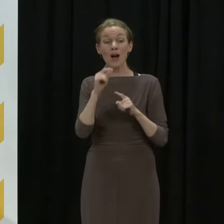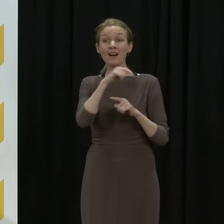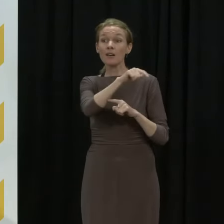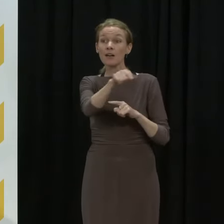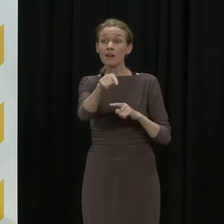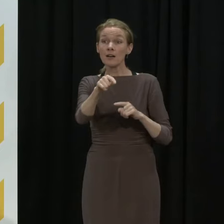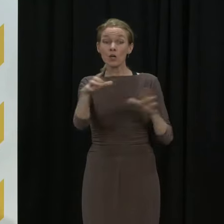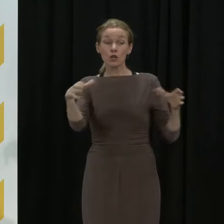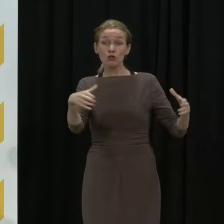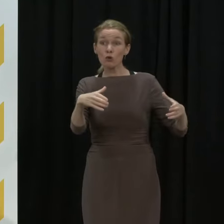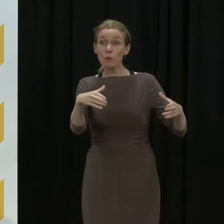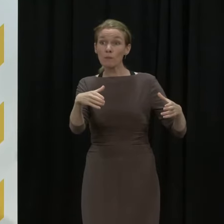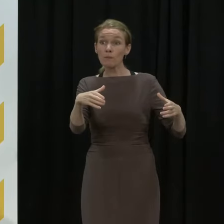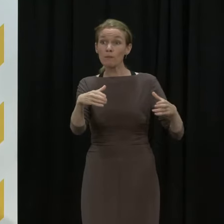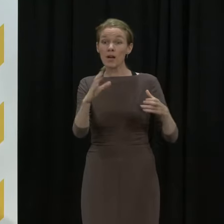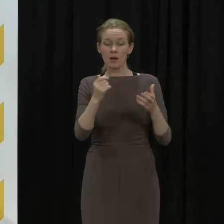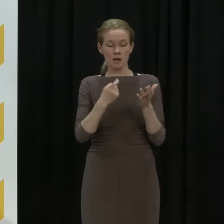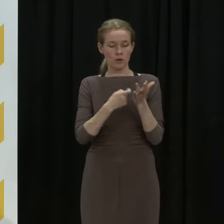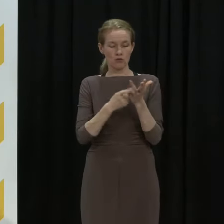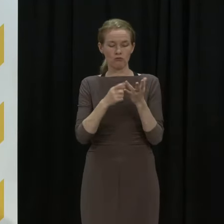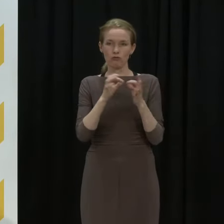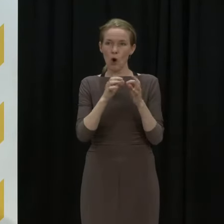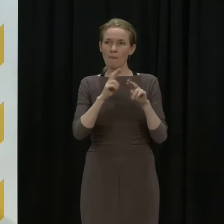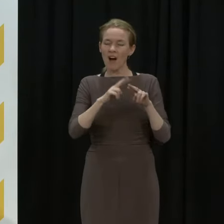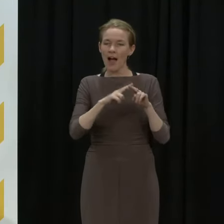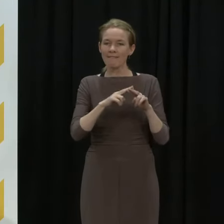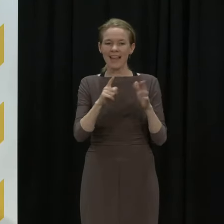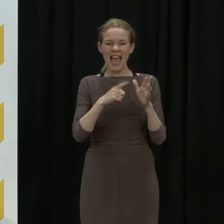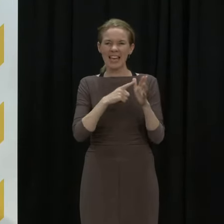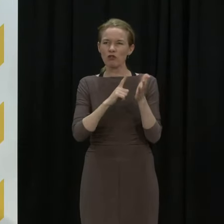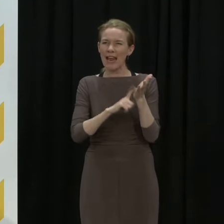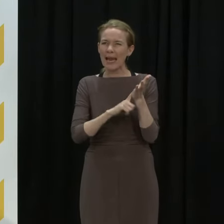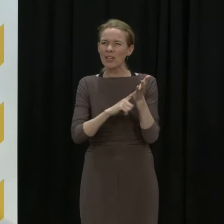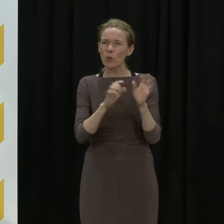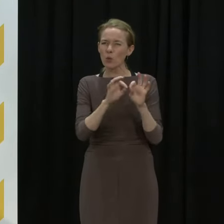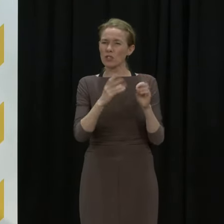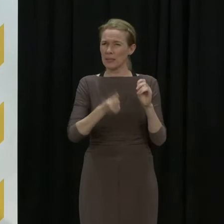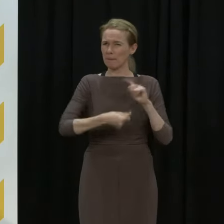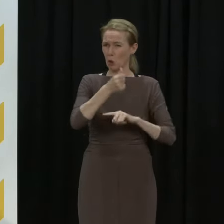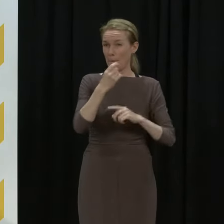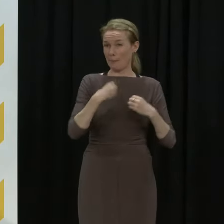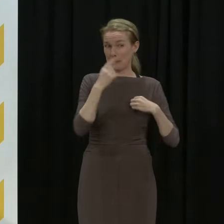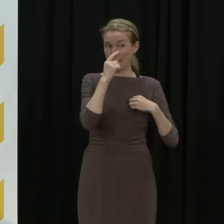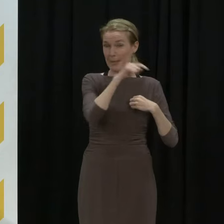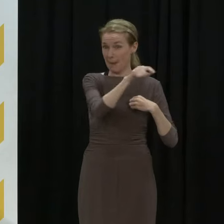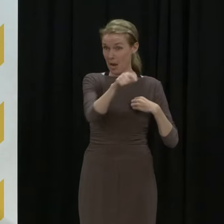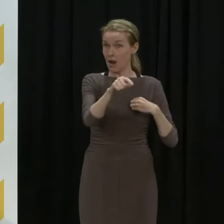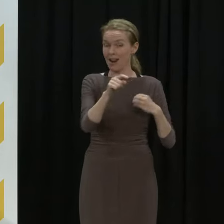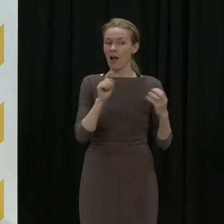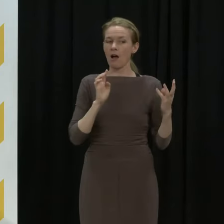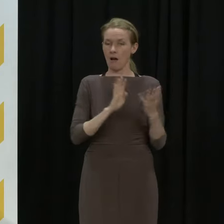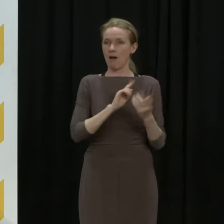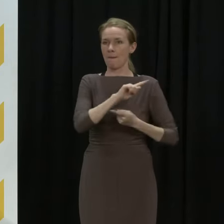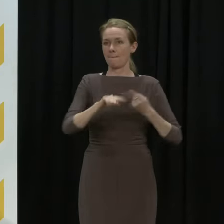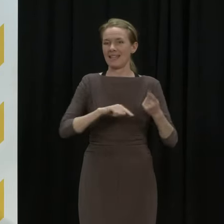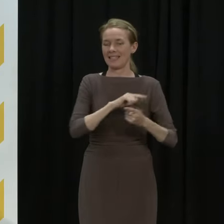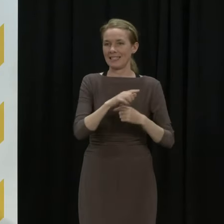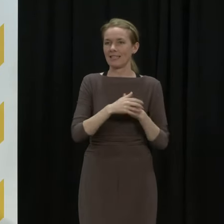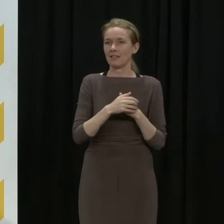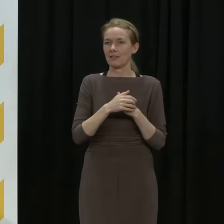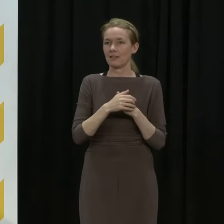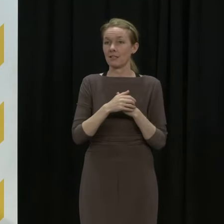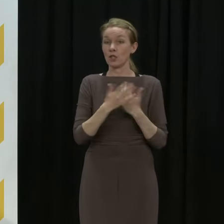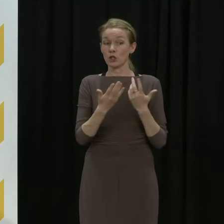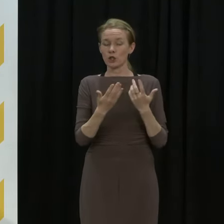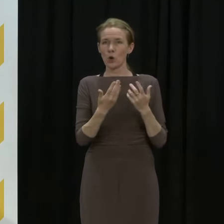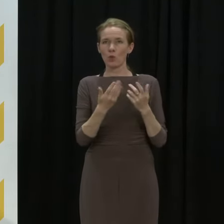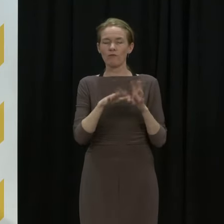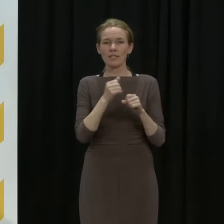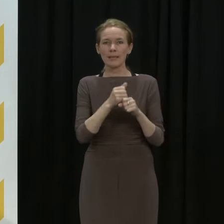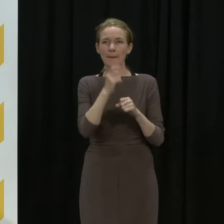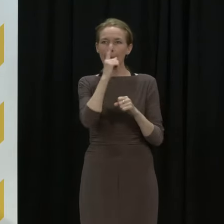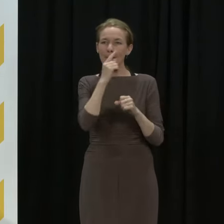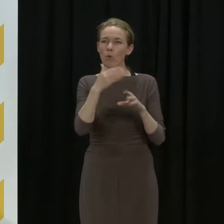We are meeting tomorrow.